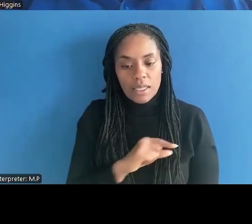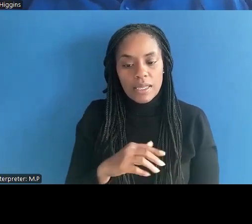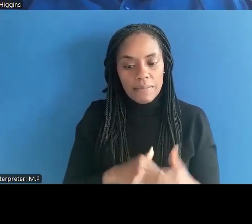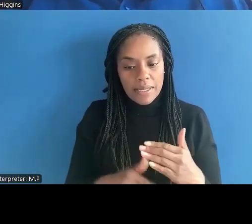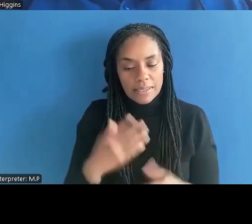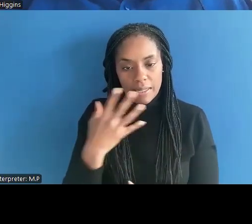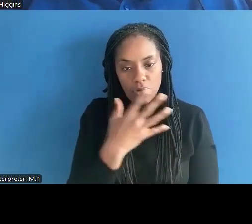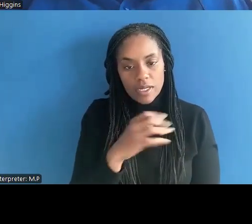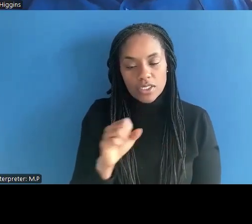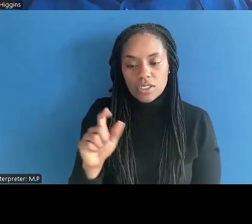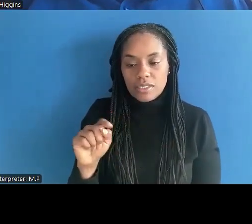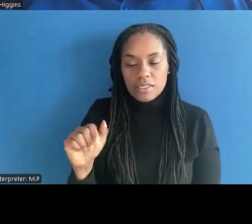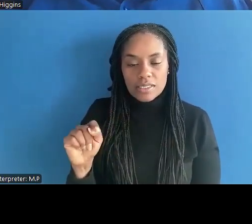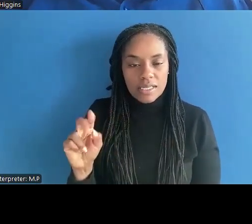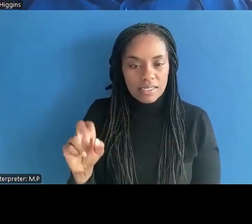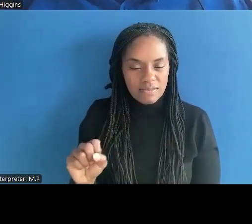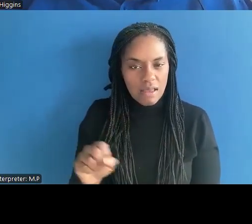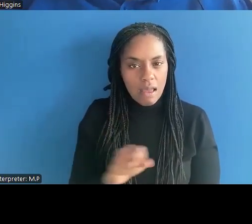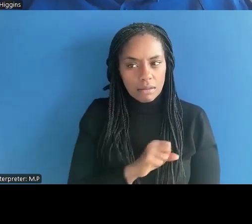So until the end of 2025.